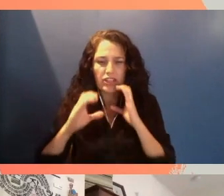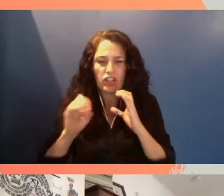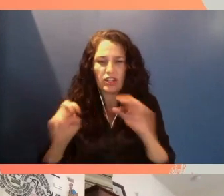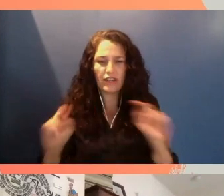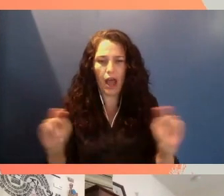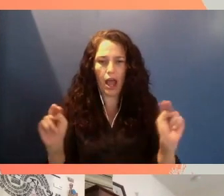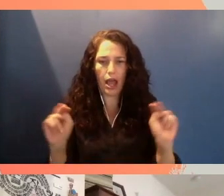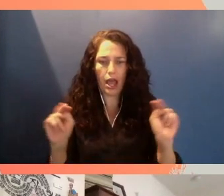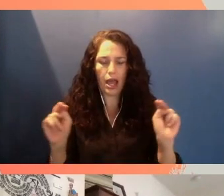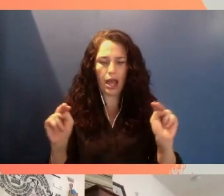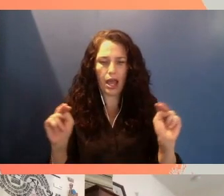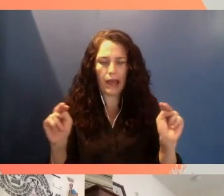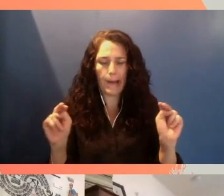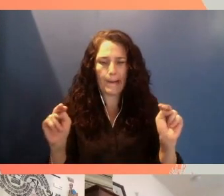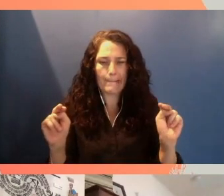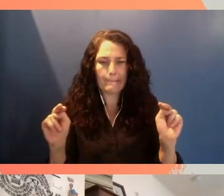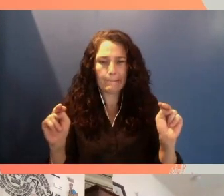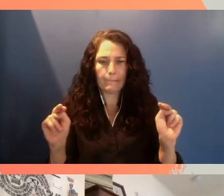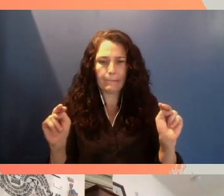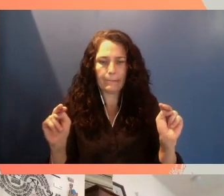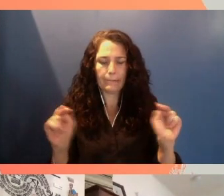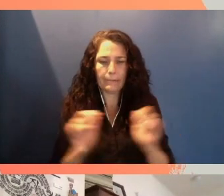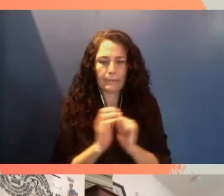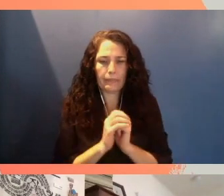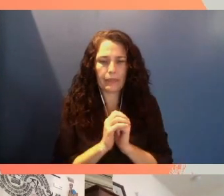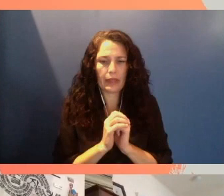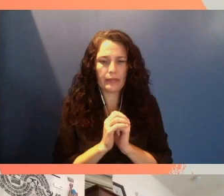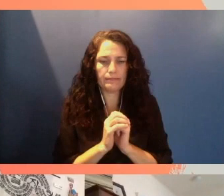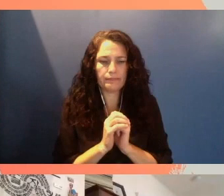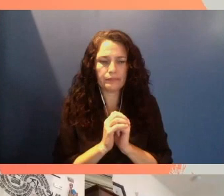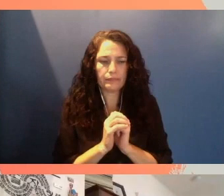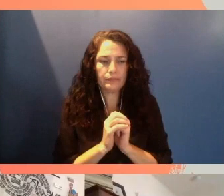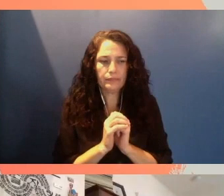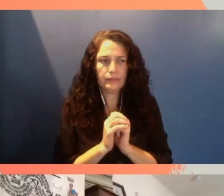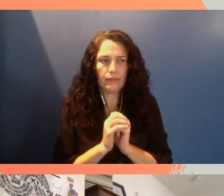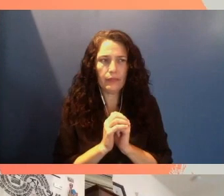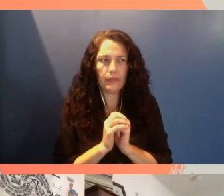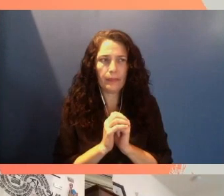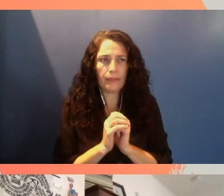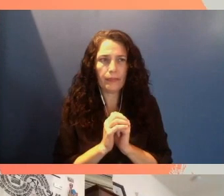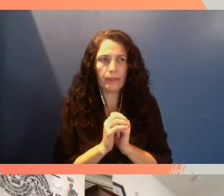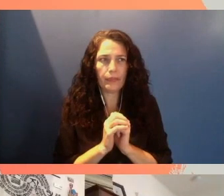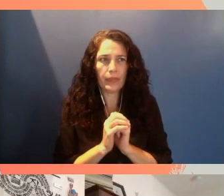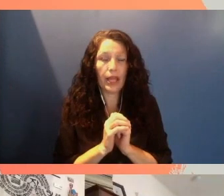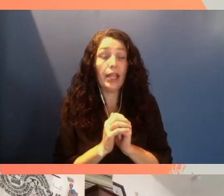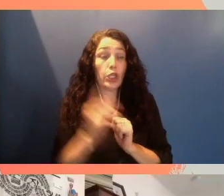I think for me, like in many ways, when we say like, we gotta be objective and neutral,